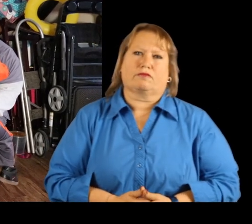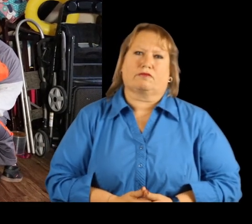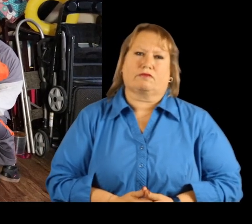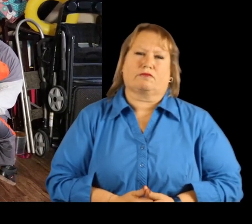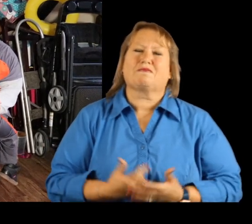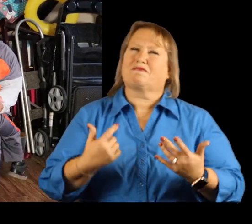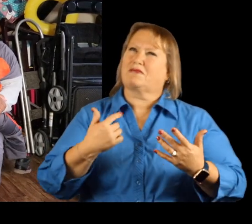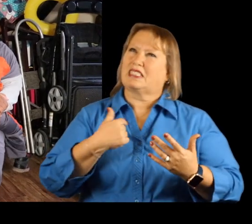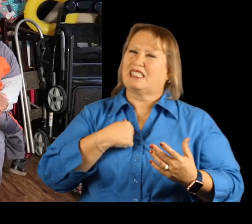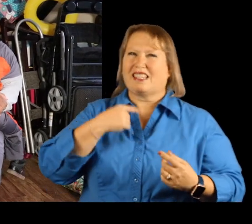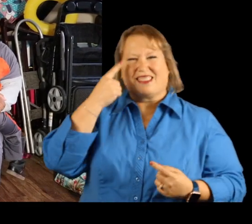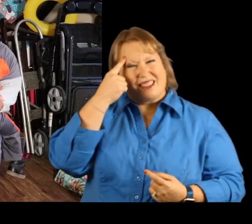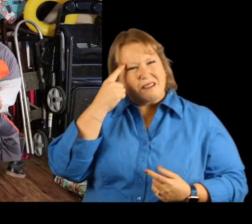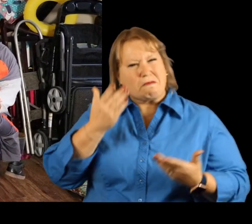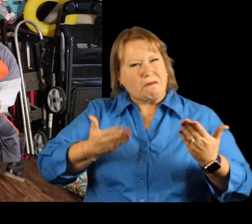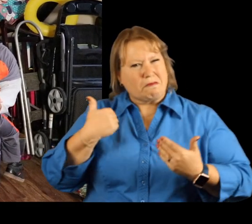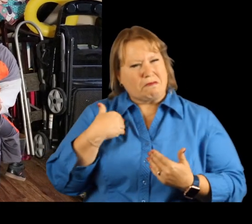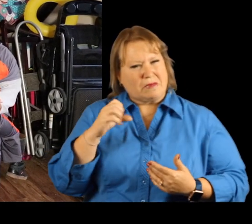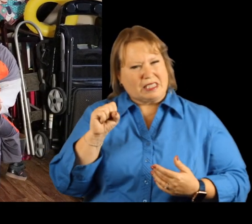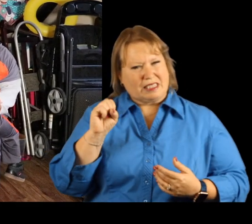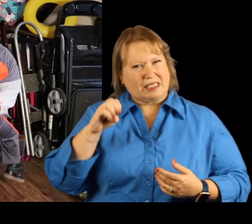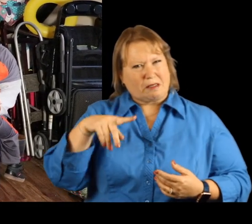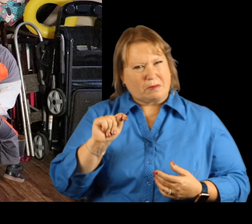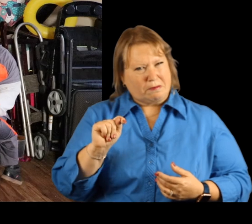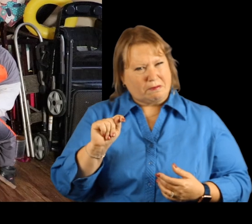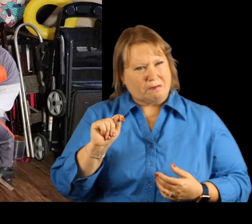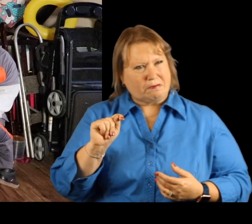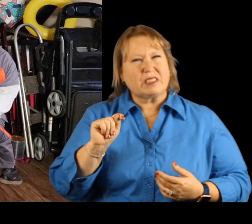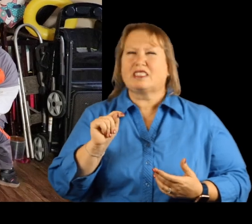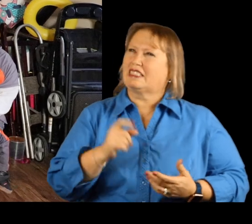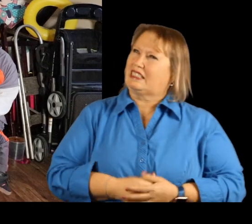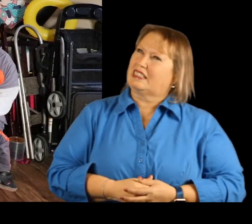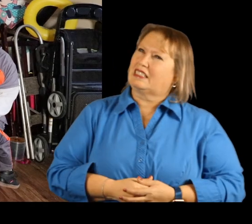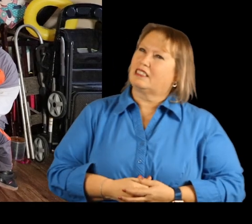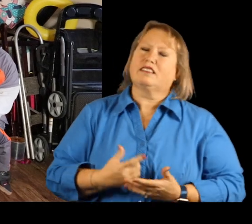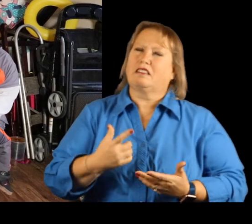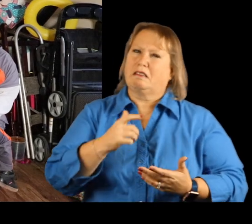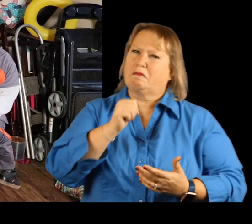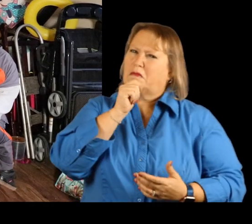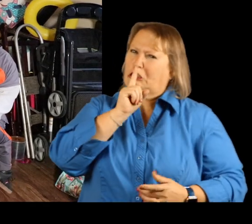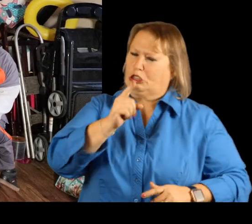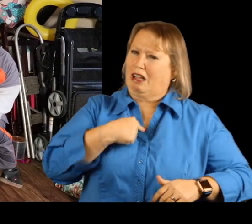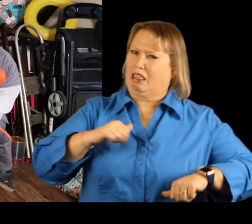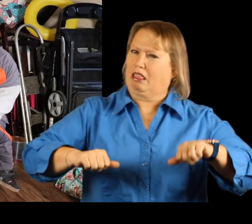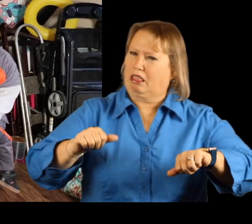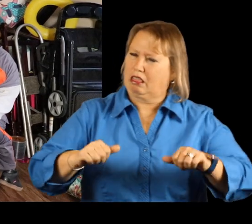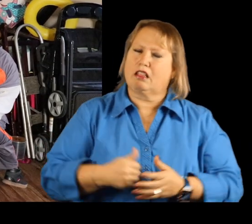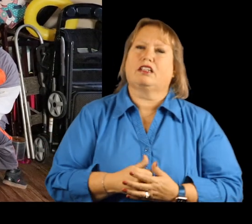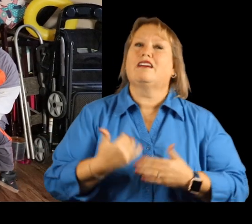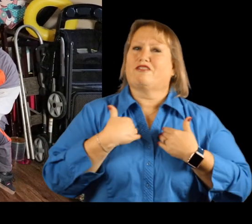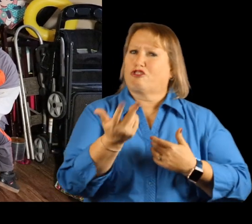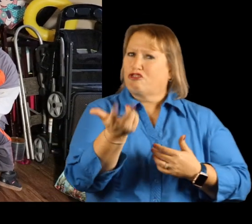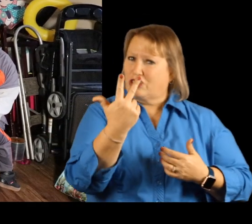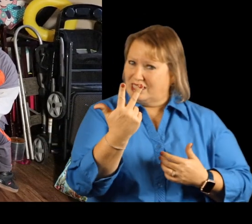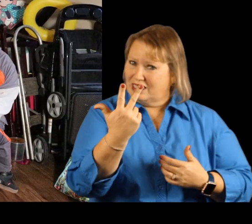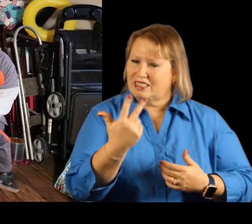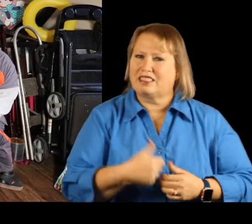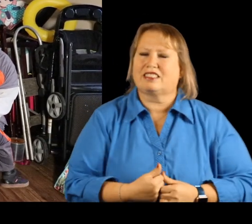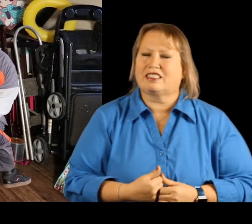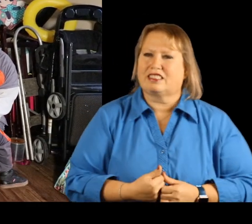I want to say maybe September...it was. I'm not sure because he had three.